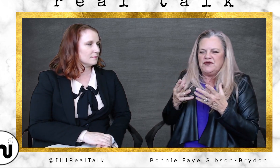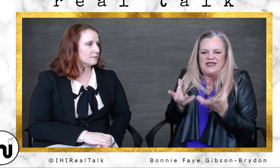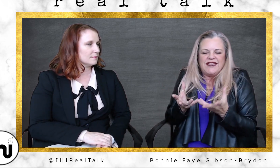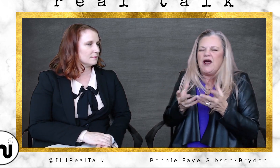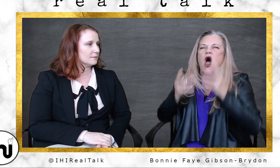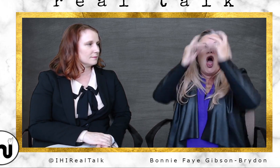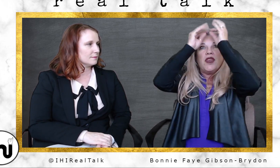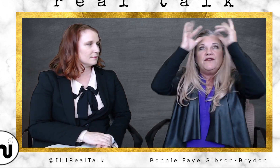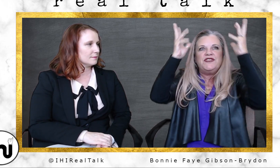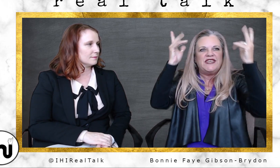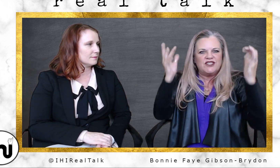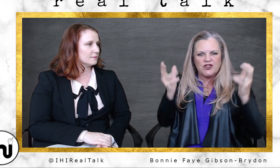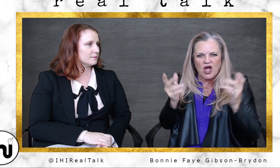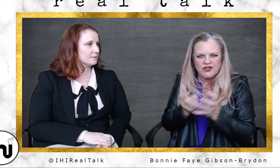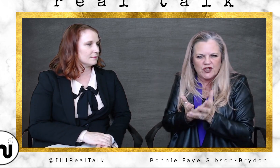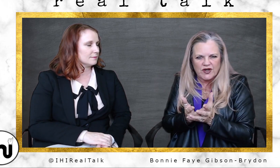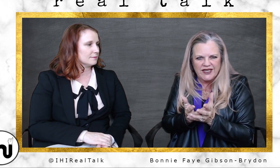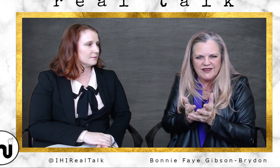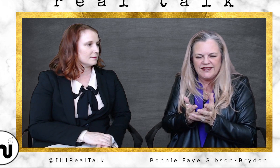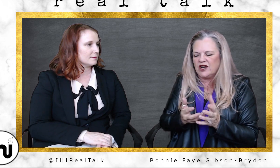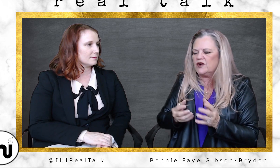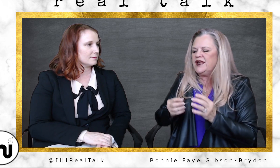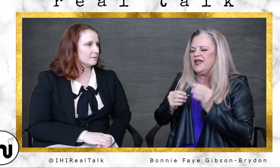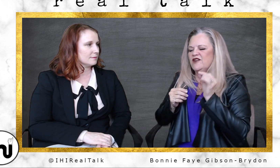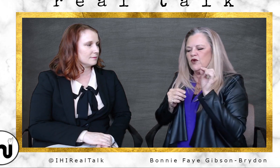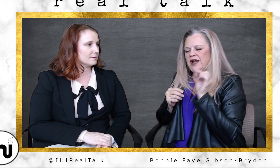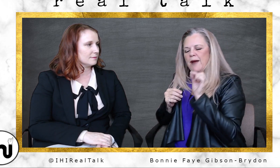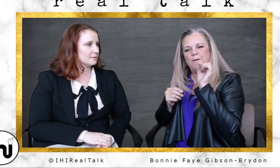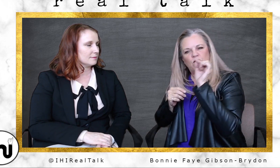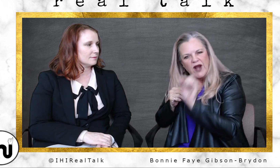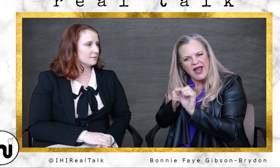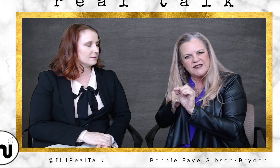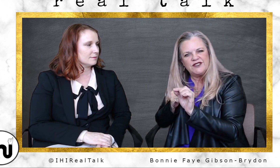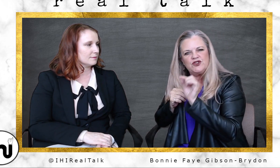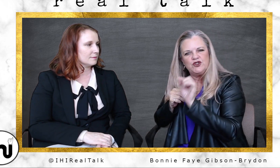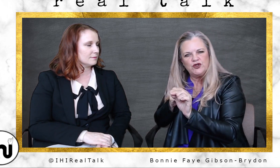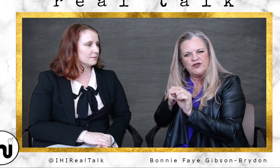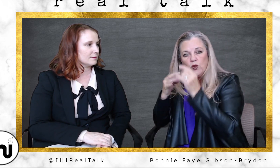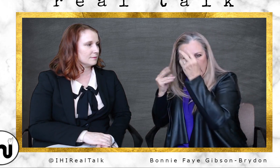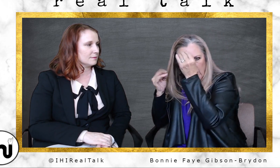All of these thoughts are in there. If we're not practiced using, "What do I do?